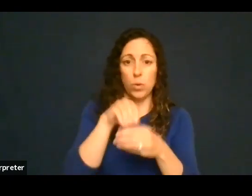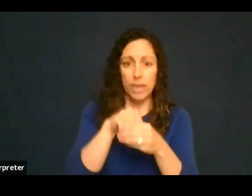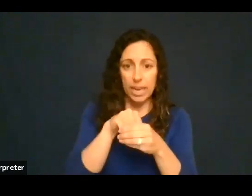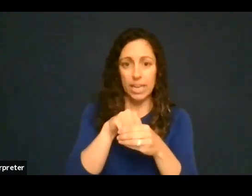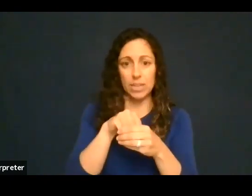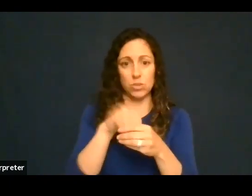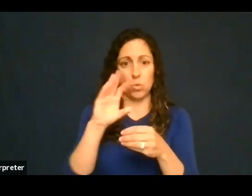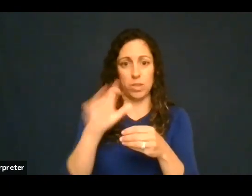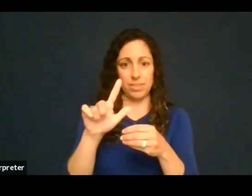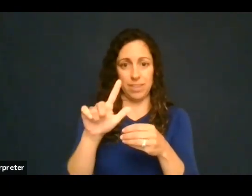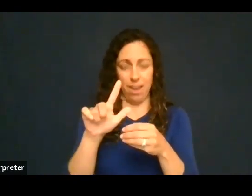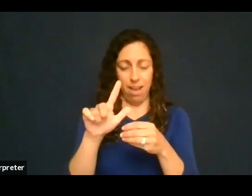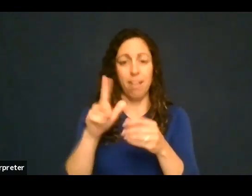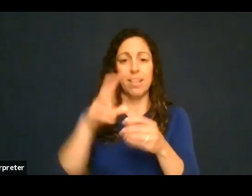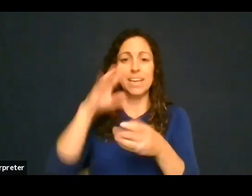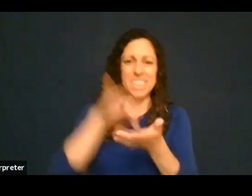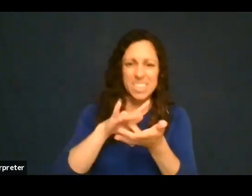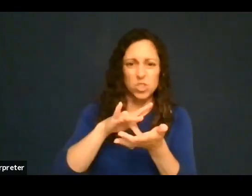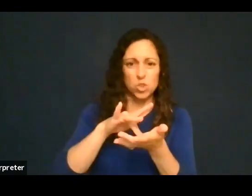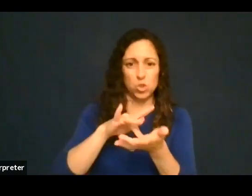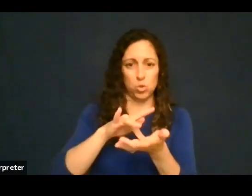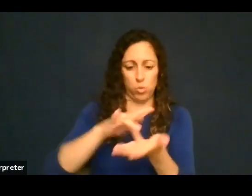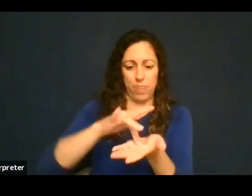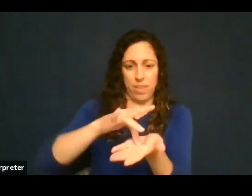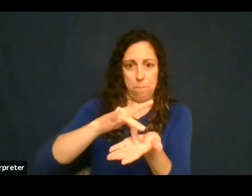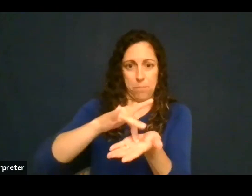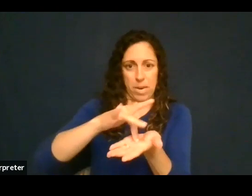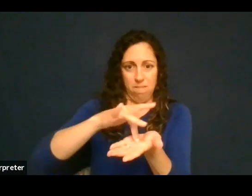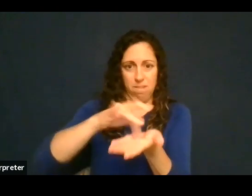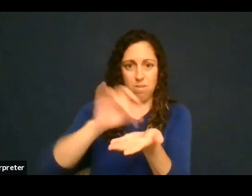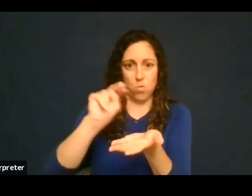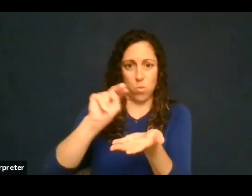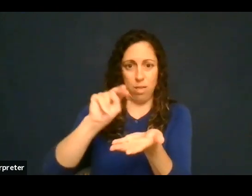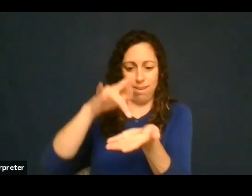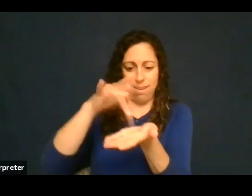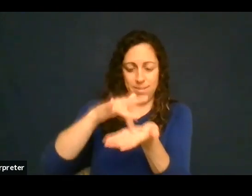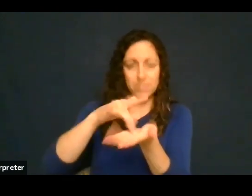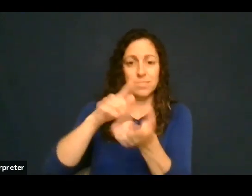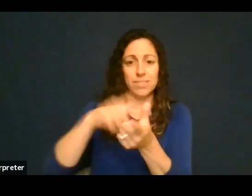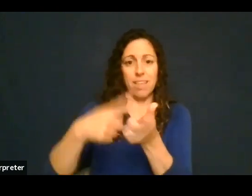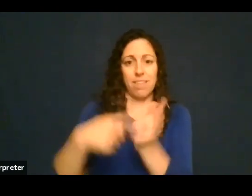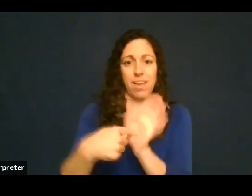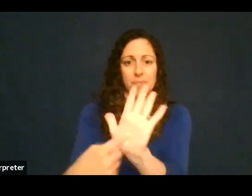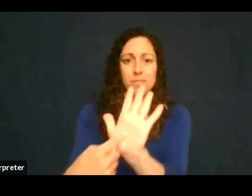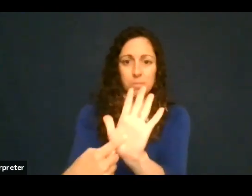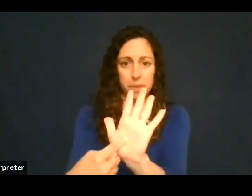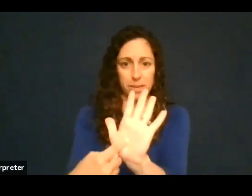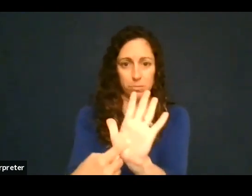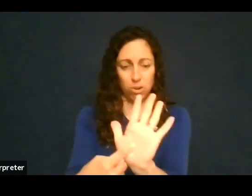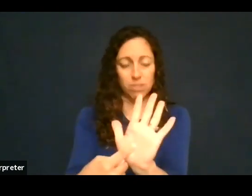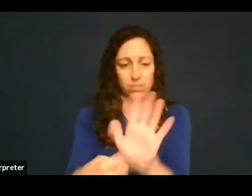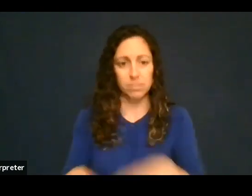And so there's been some work done on a larger gene codes that causes Stargardt disease, which is the ABCA4 gene.